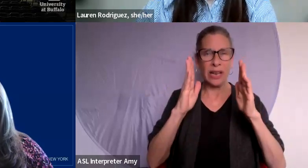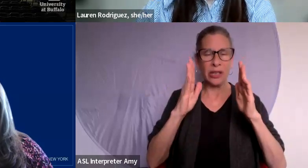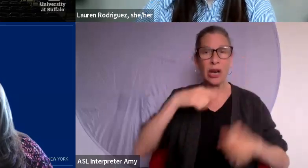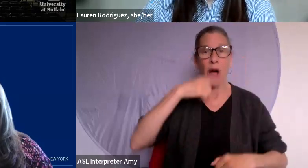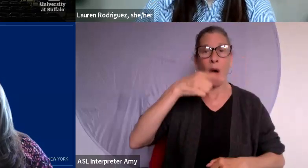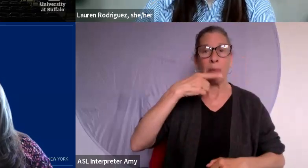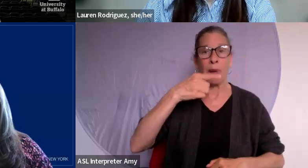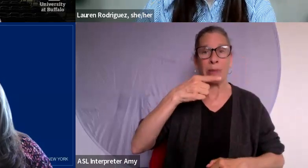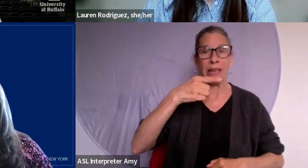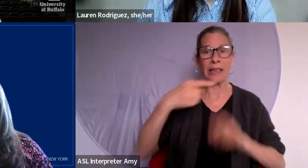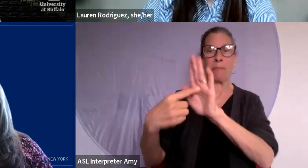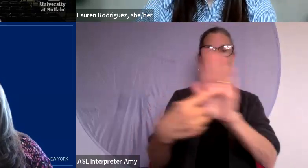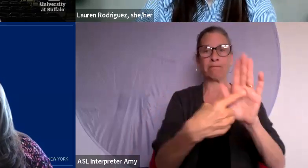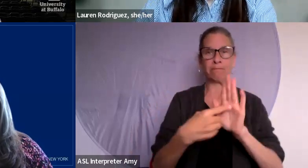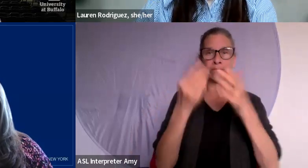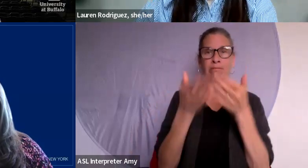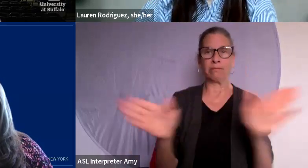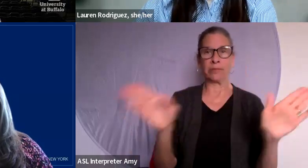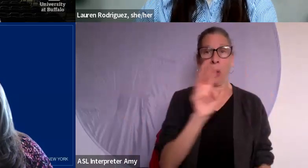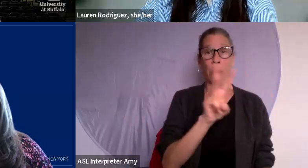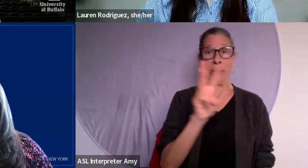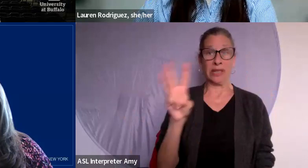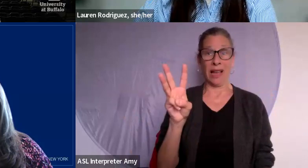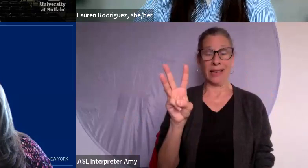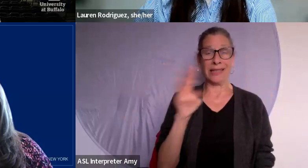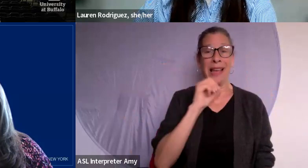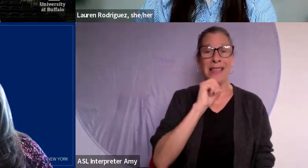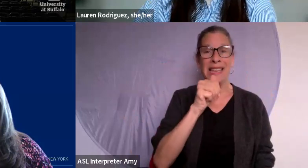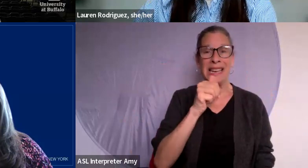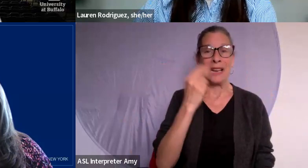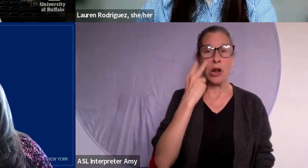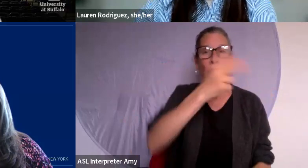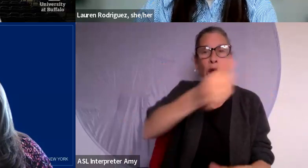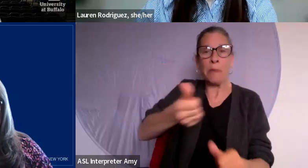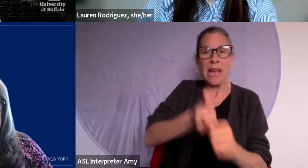websites, they did not look behind the firewall. That being